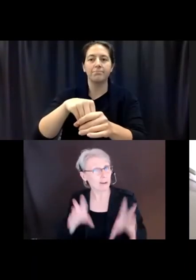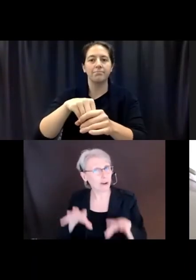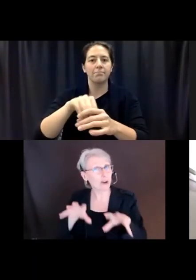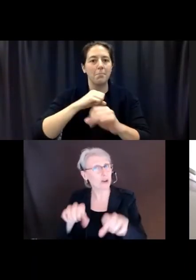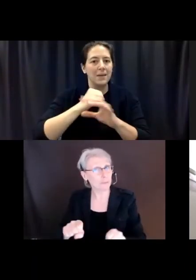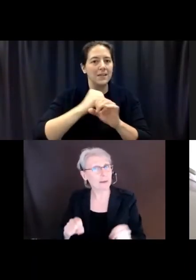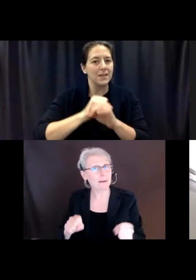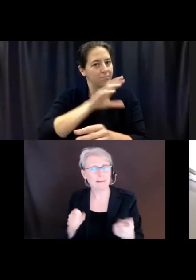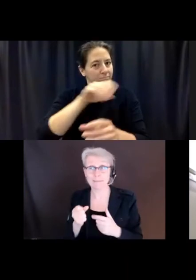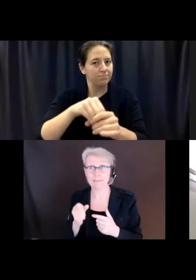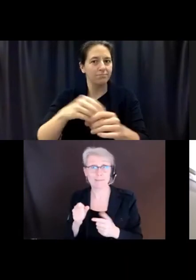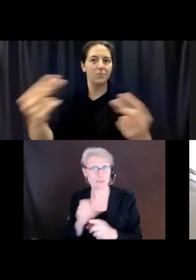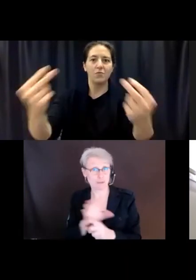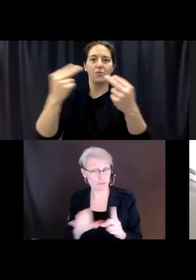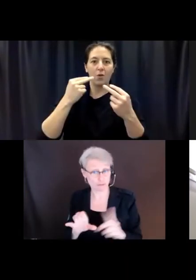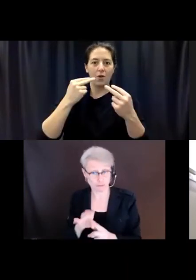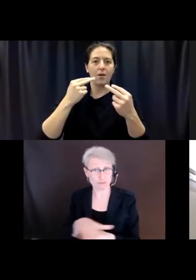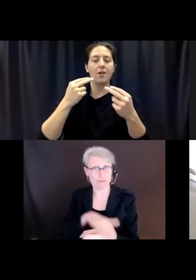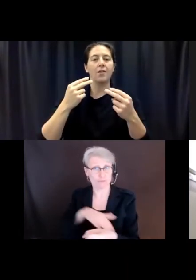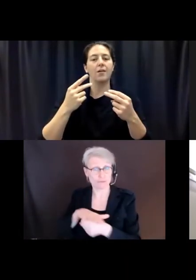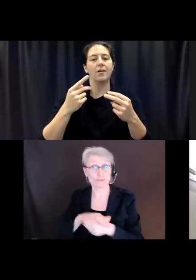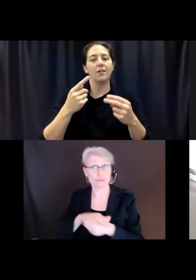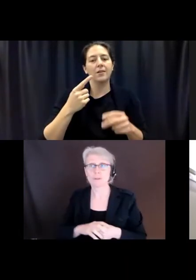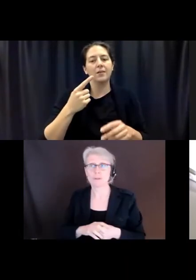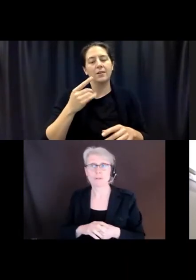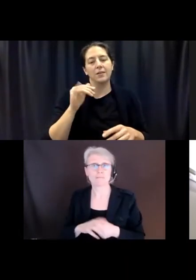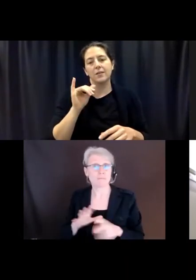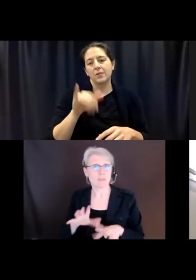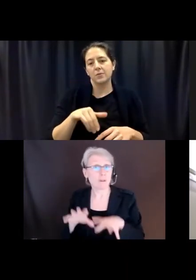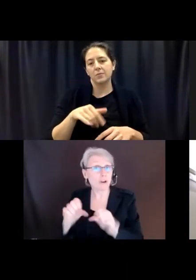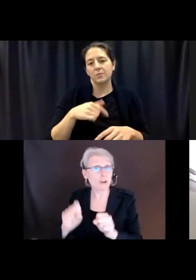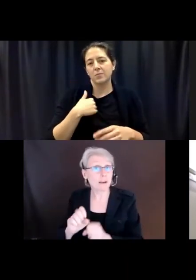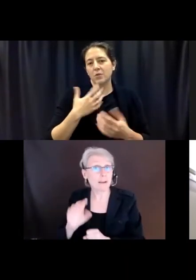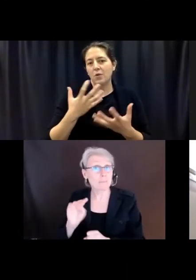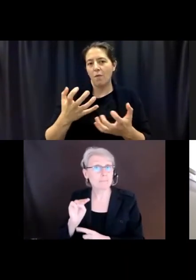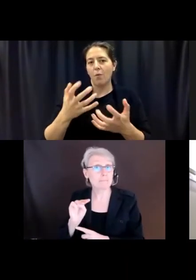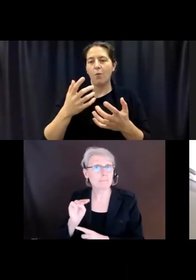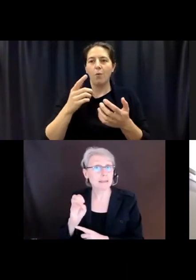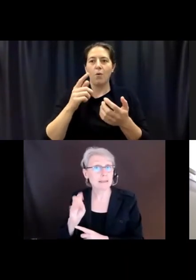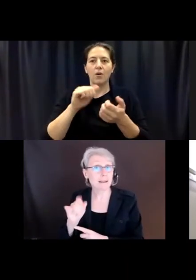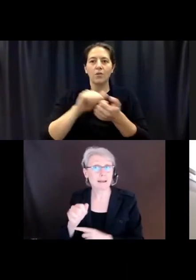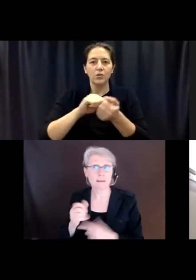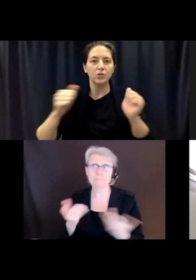PART OF THE MEDIA. WE NEED TO BE THERE, AND SO TO ME, THIS IS CONNECTED TO THIS DESIRE